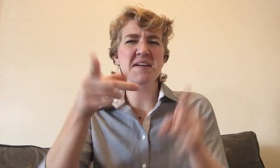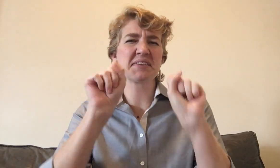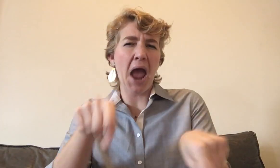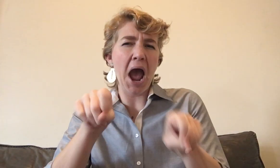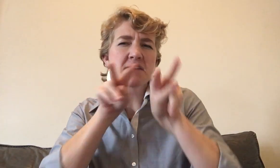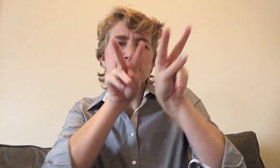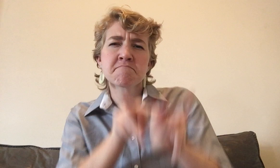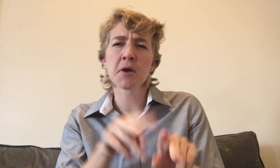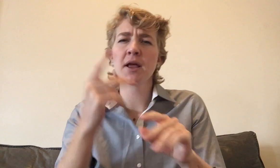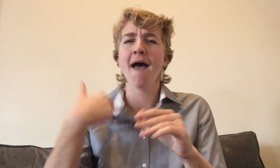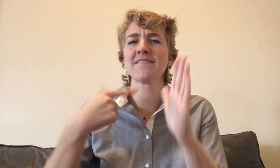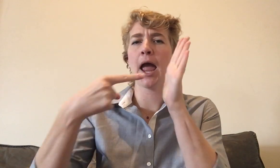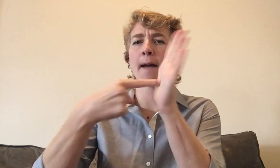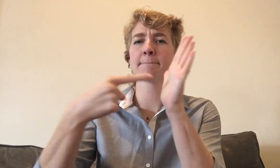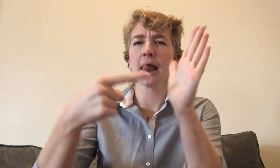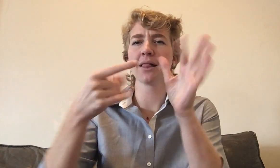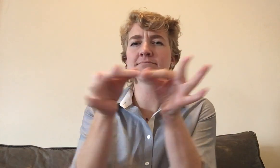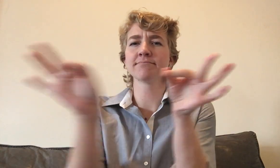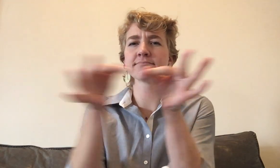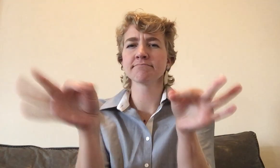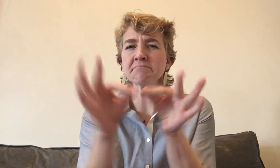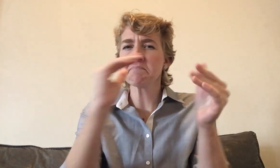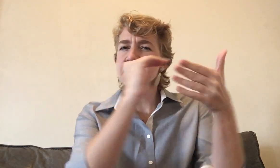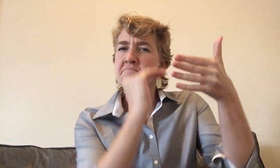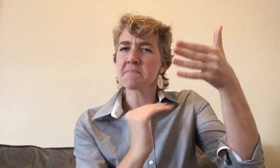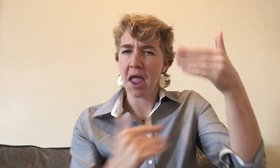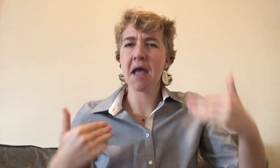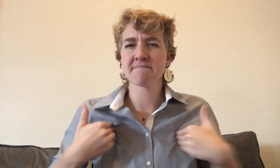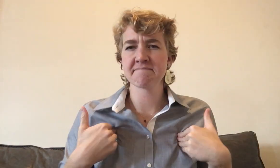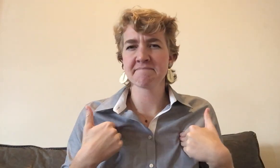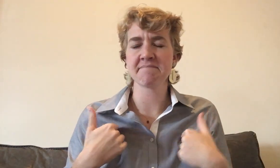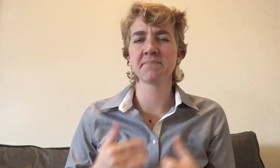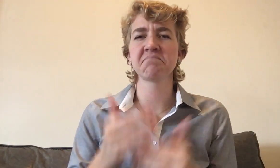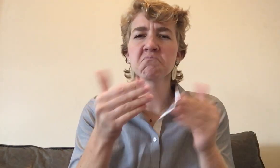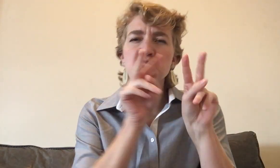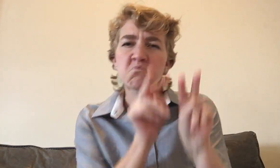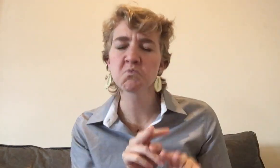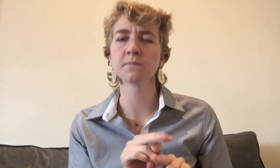You can view some example sentences on the poster.